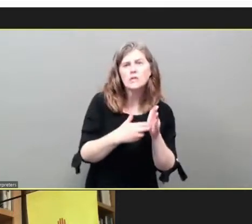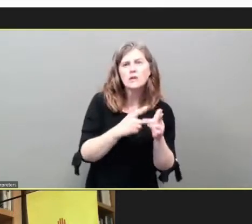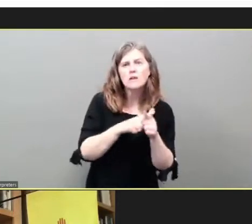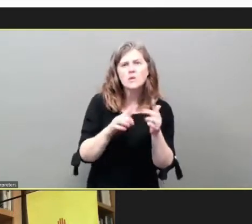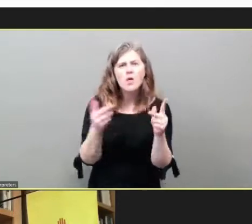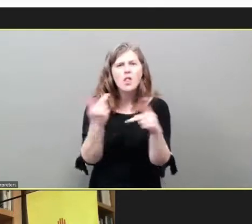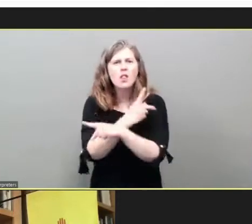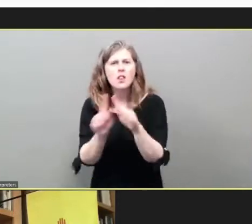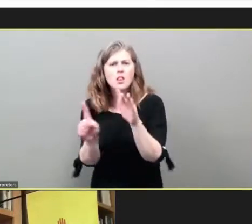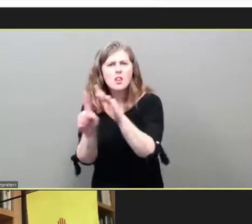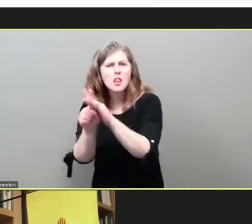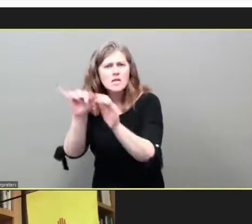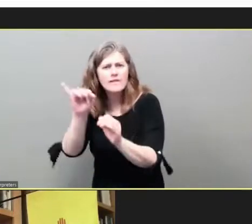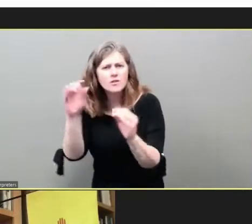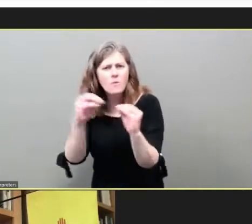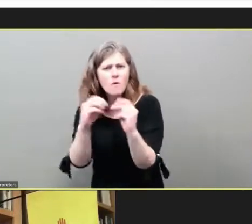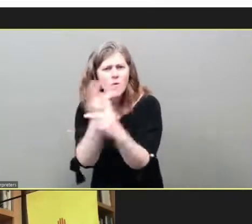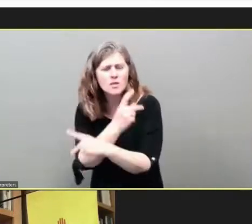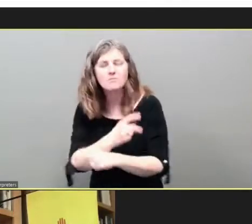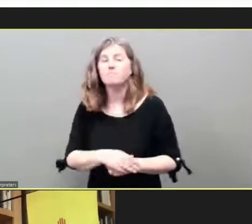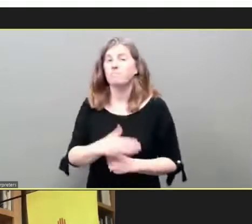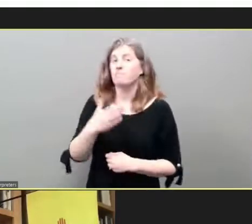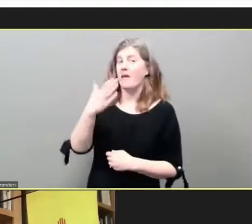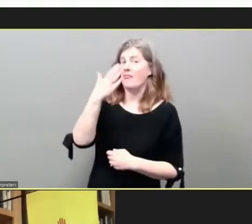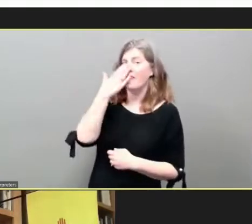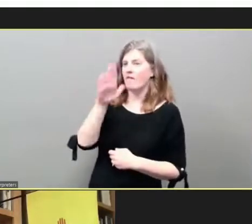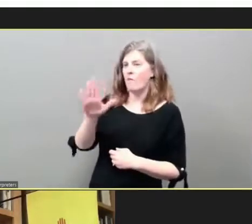Yes. Well thank you so much for the question. Algernon, I do want to say